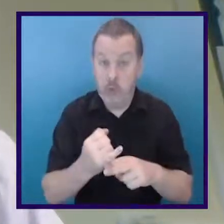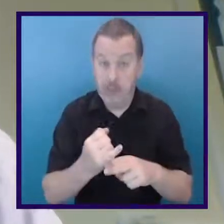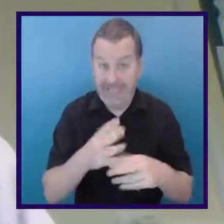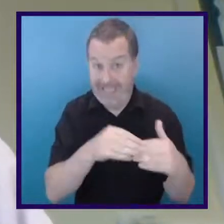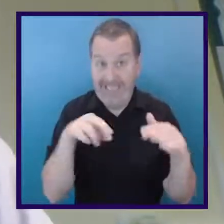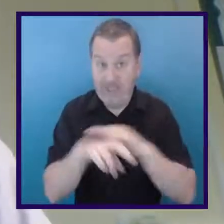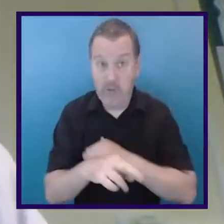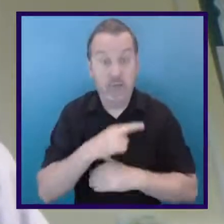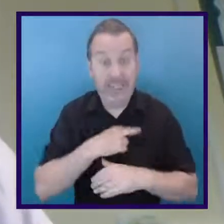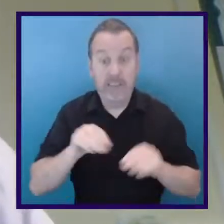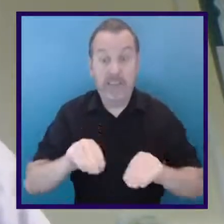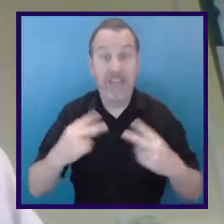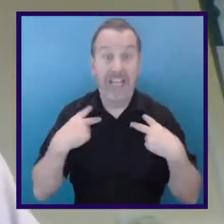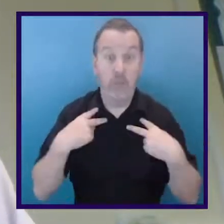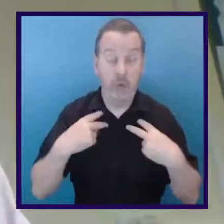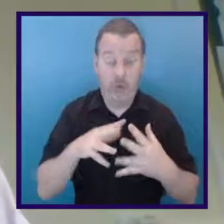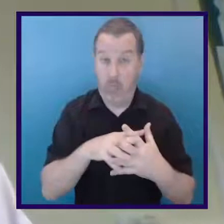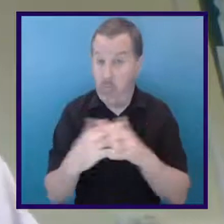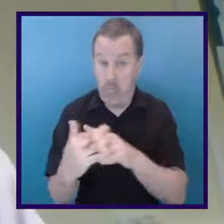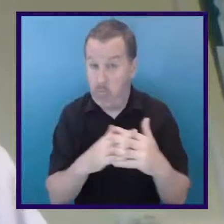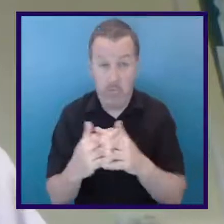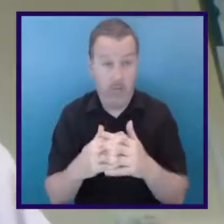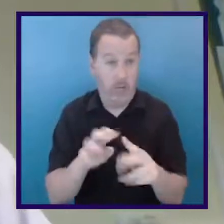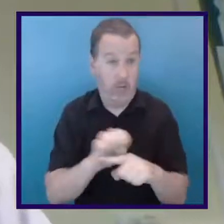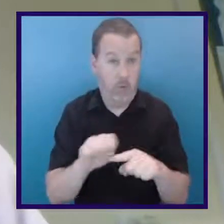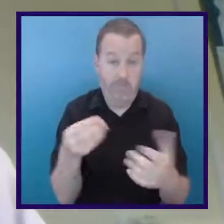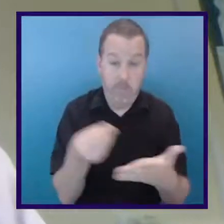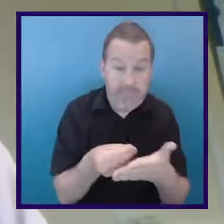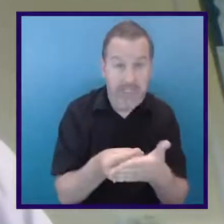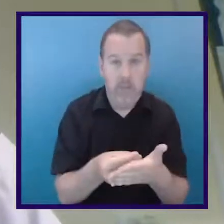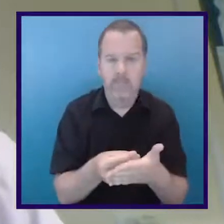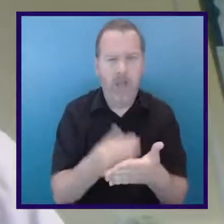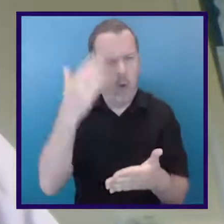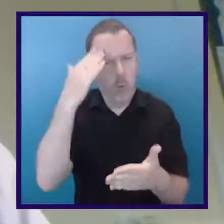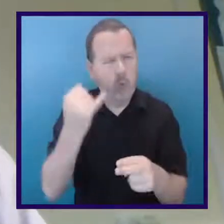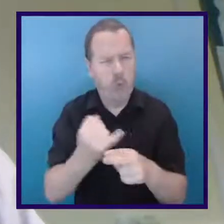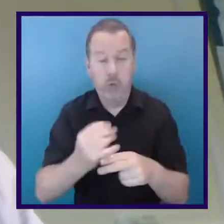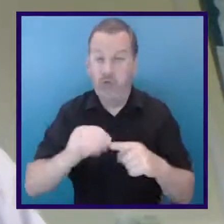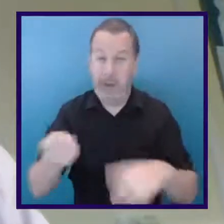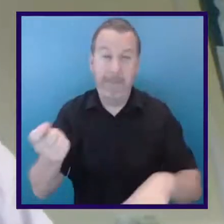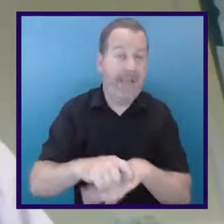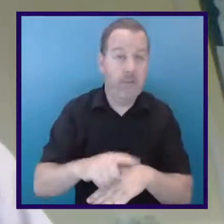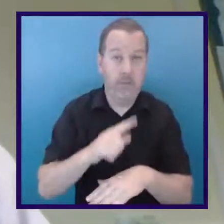You know schools are trying their very best with a very limited amount of resource to promote languages.